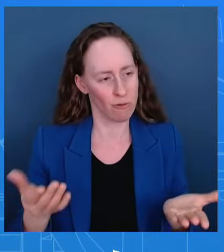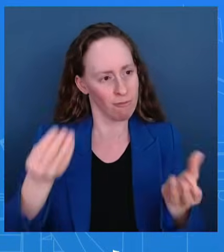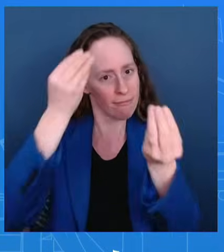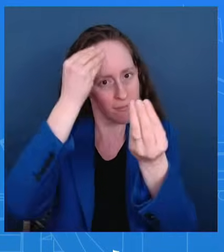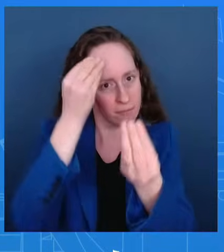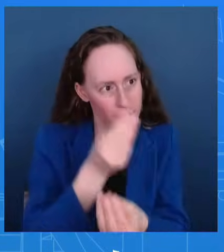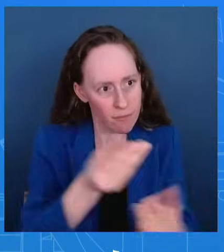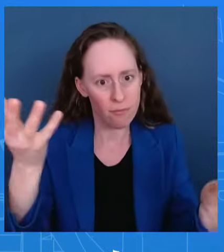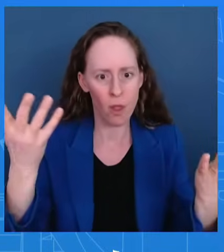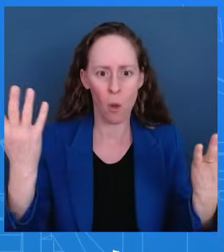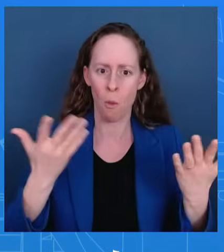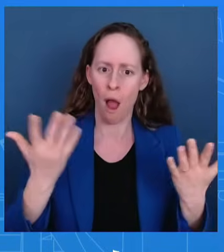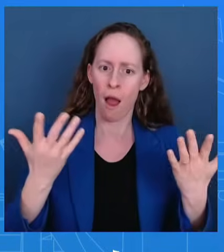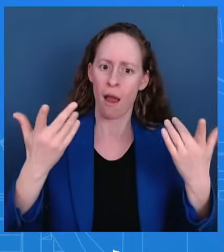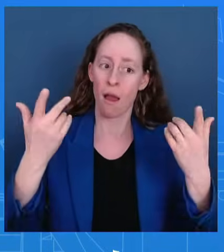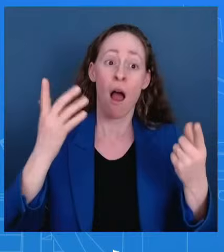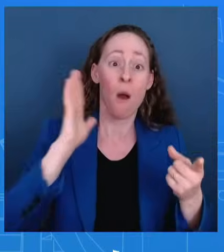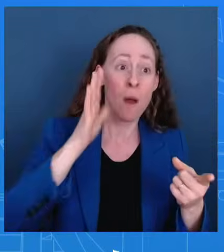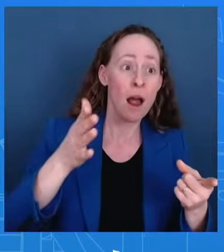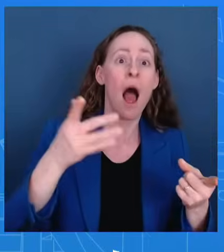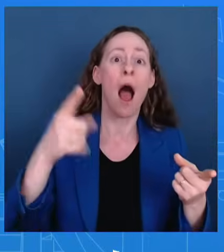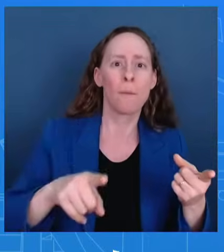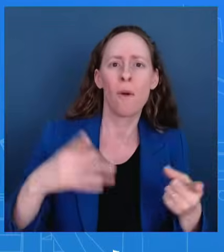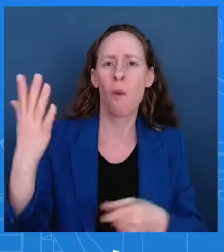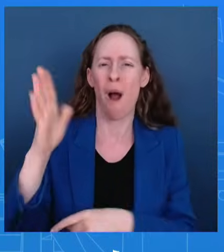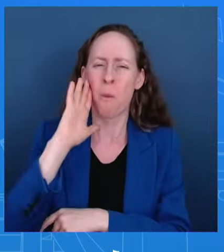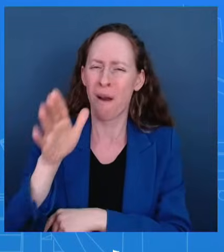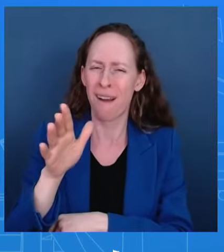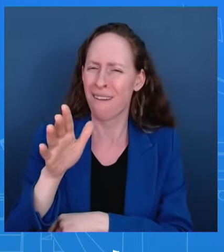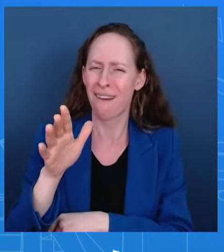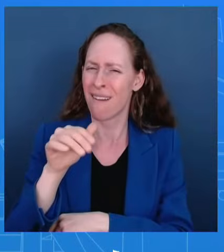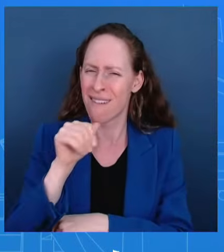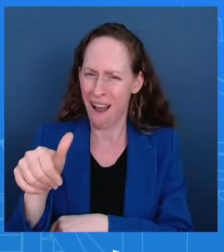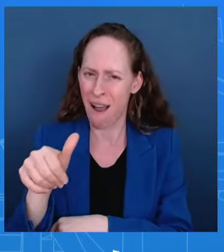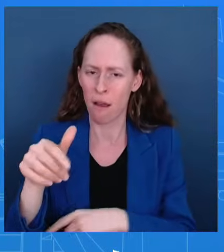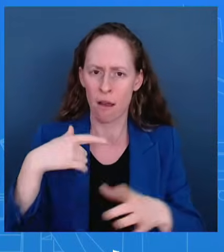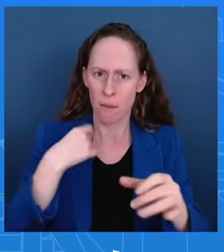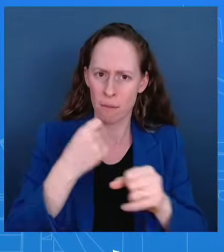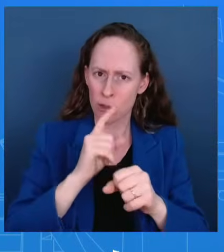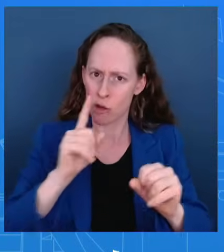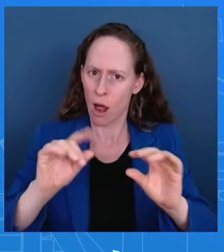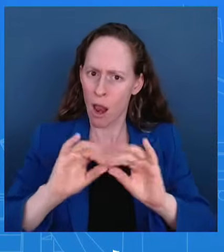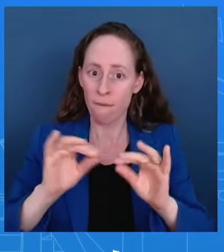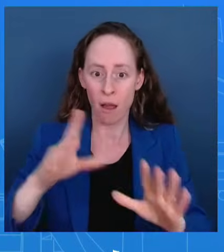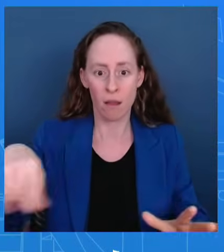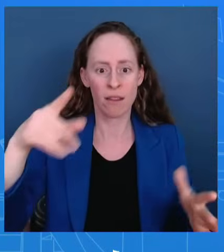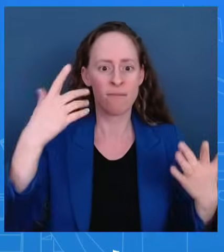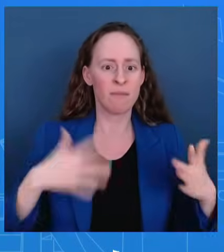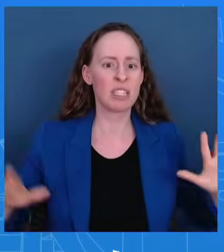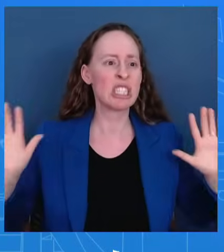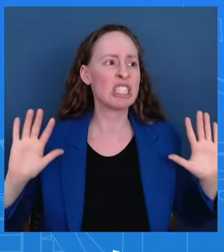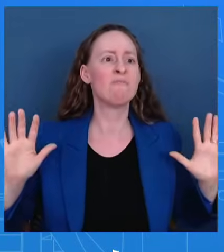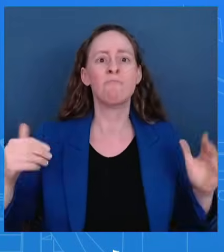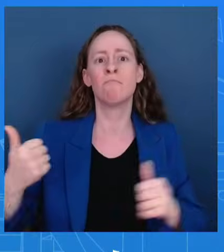in the information environment, particularly in the region, that this has some sort of military capacity or operational capacity for the IDF, and it just doesn't.